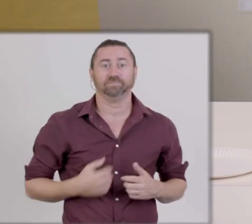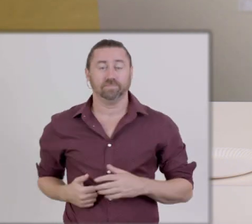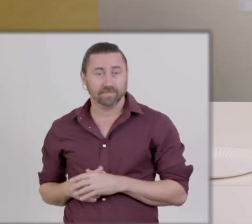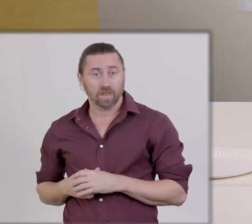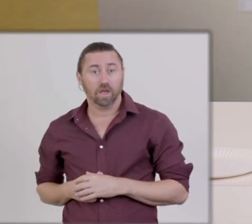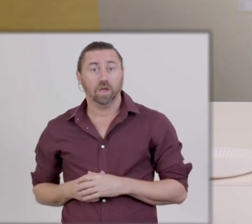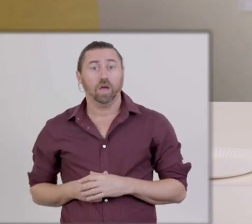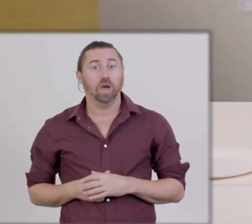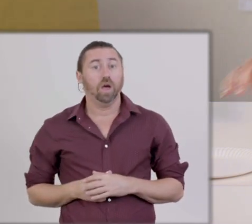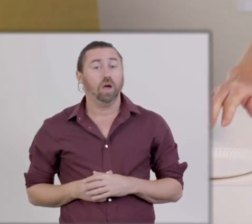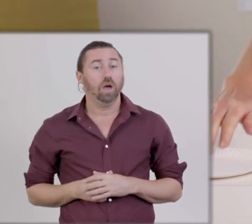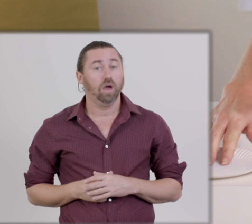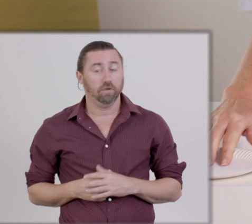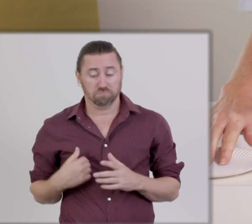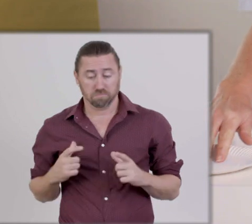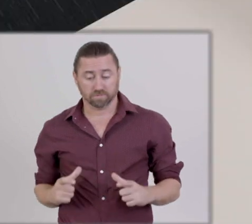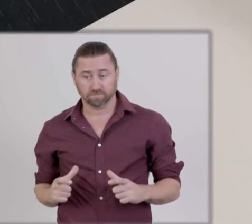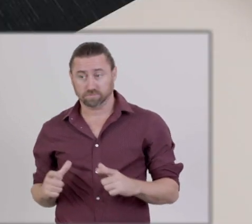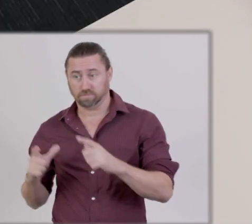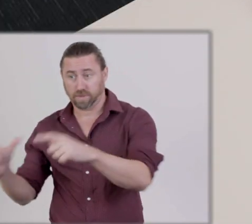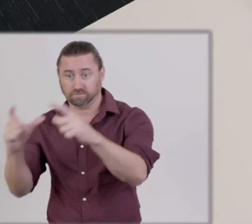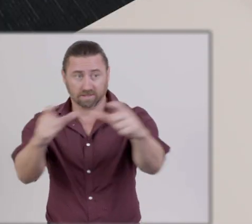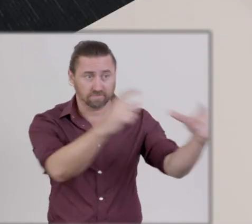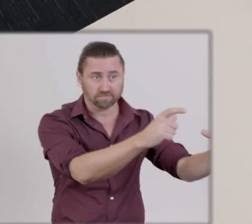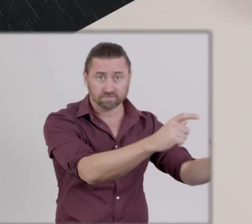My friends and I each have a plate.